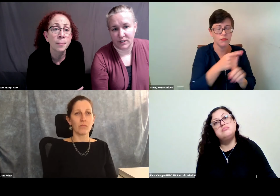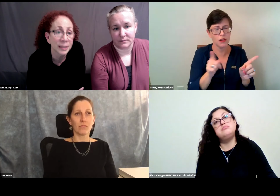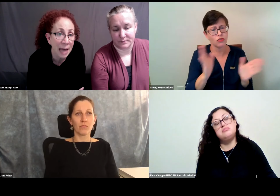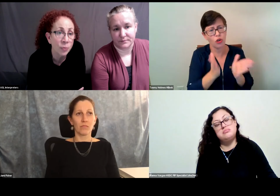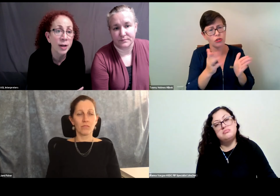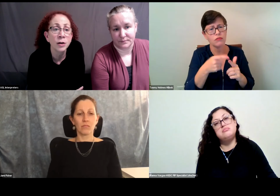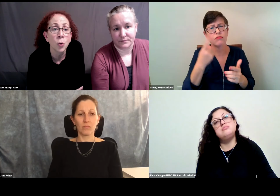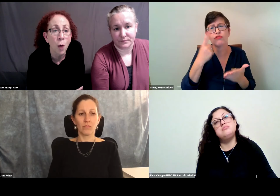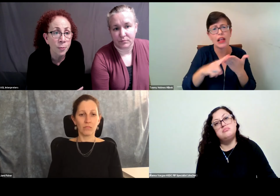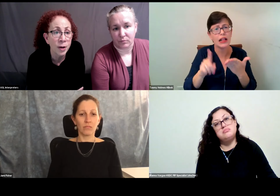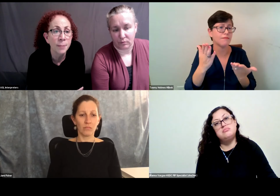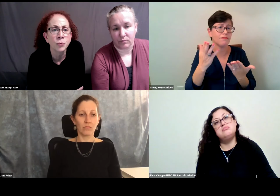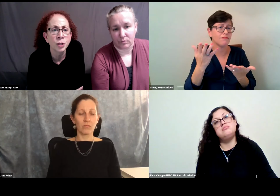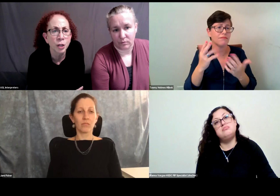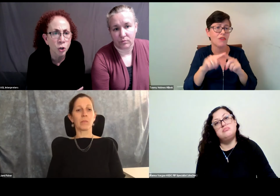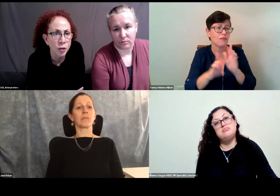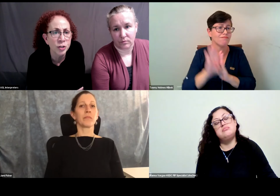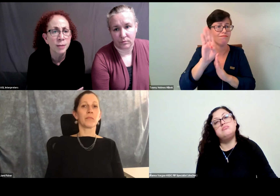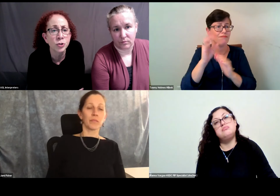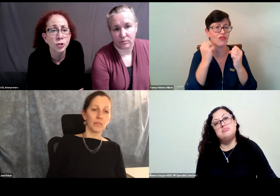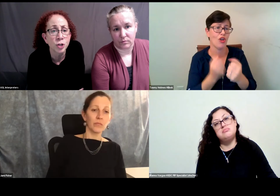collaborate cooperate but really encourage them to check